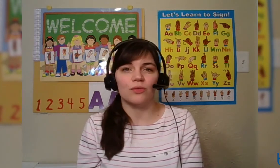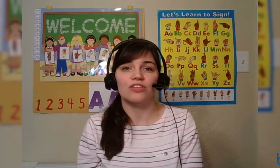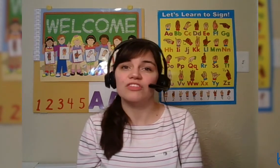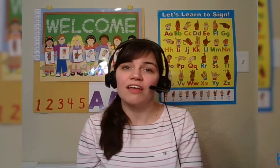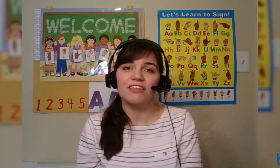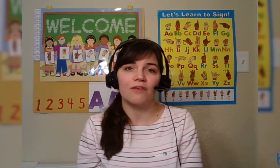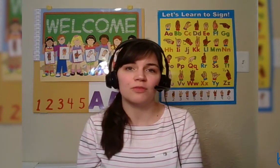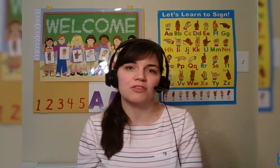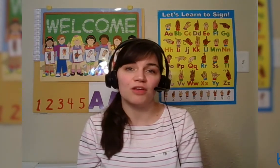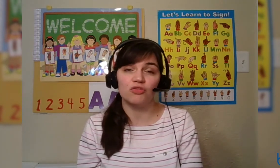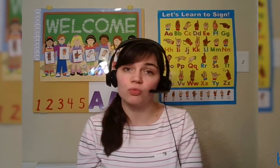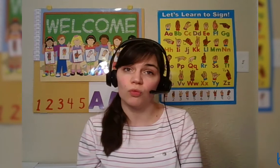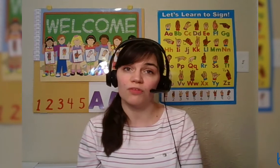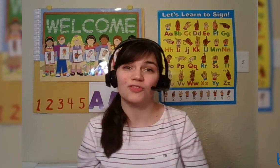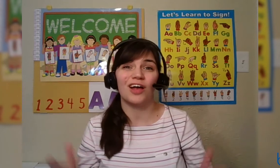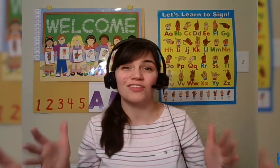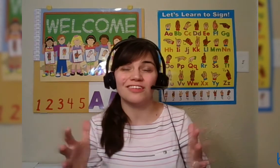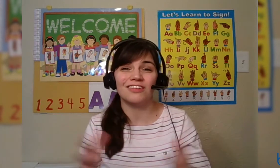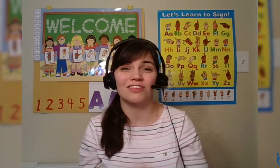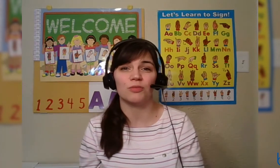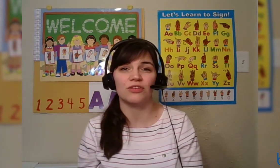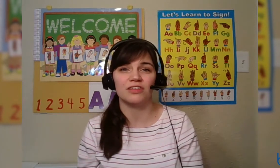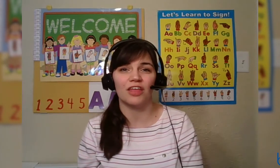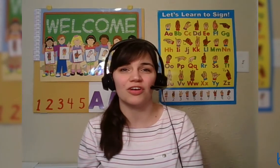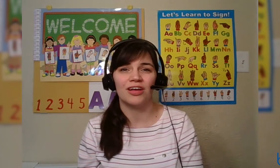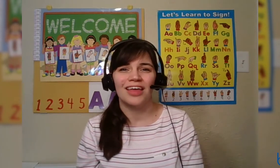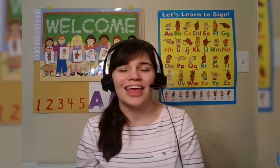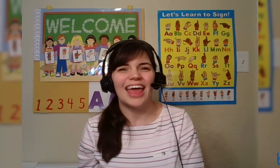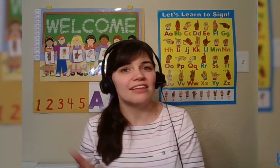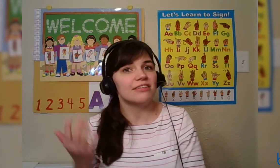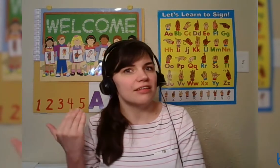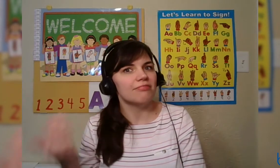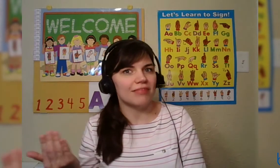does have some special rules for how sentences are put together and that